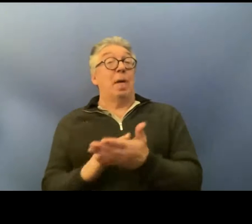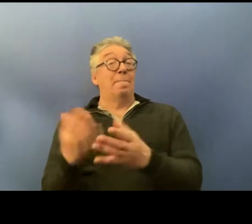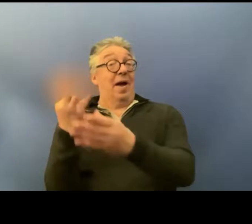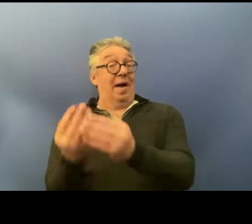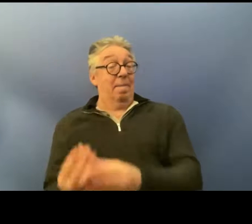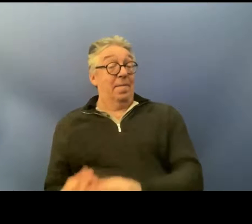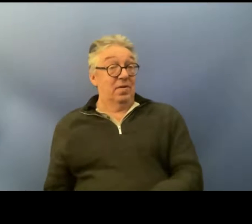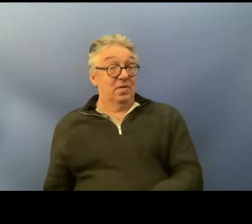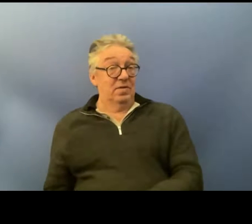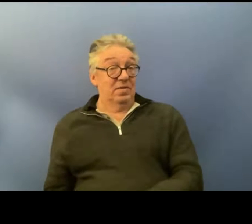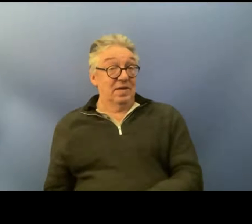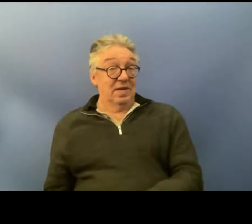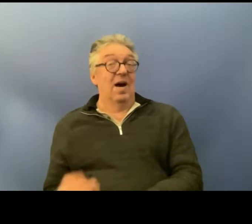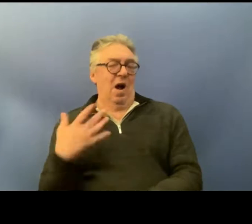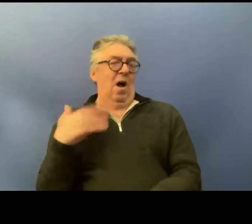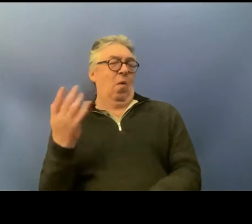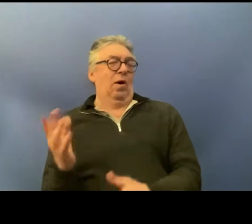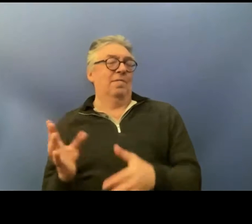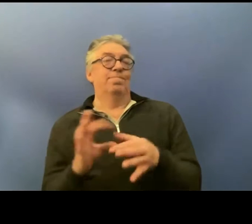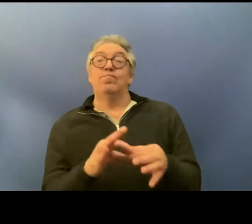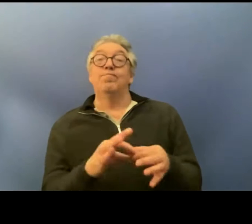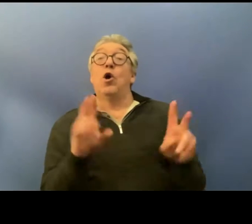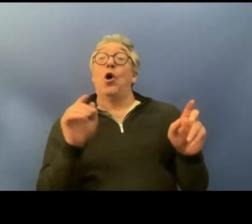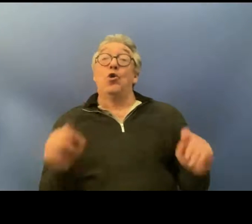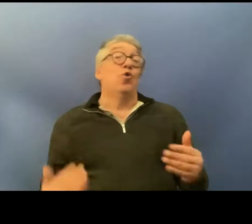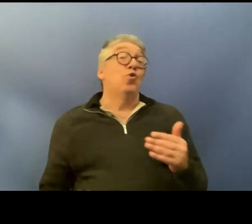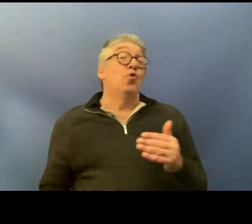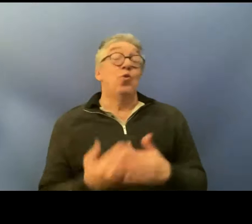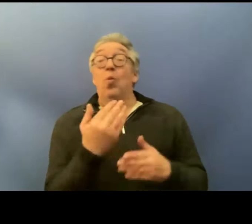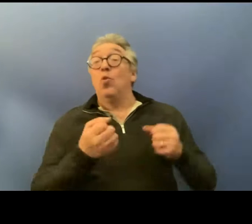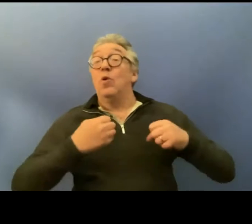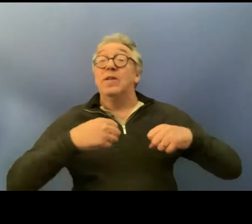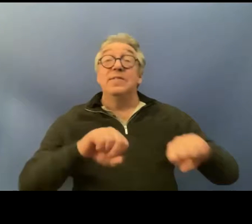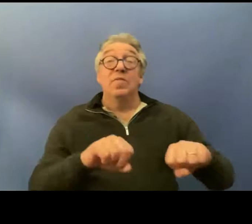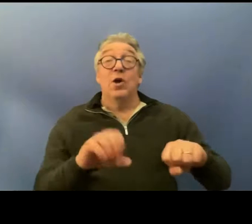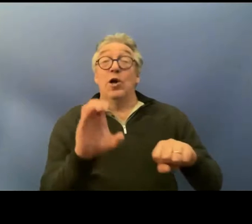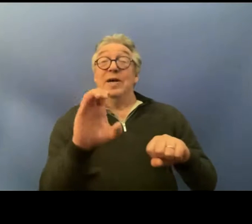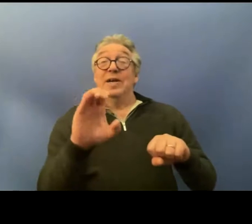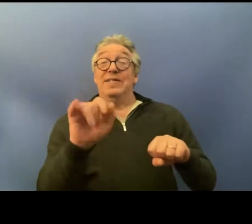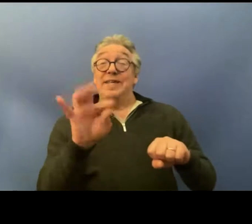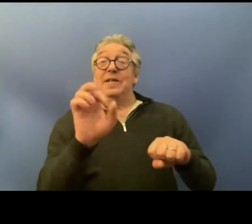That's citizen-generated data initiatives that we are all seeing.